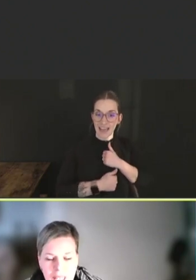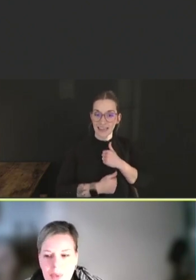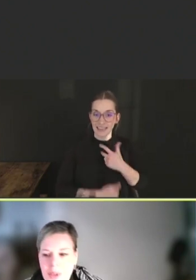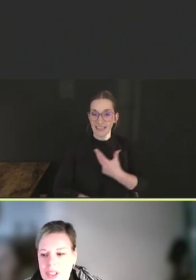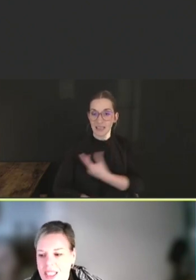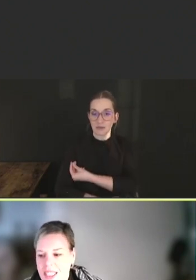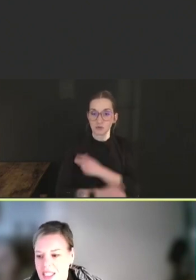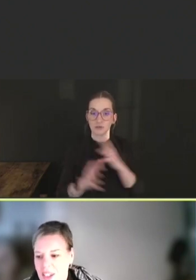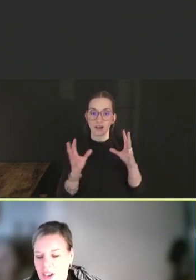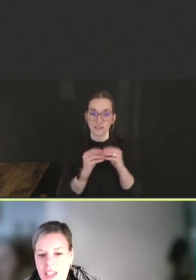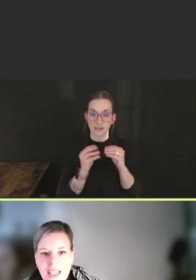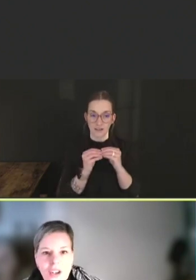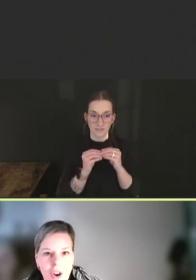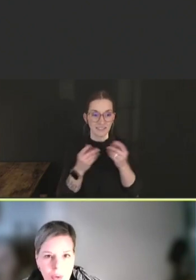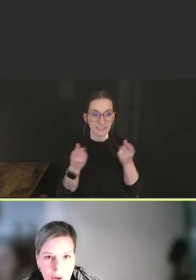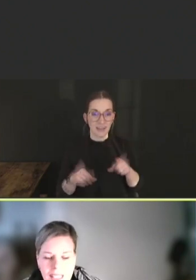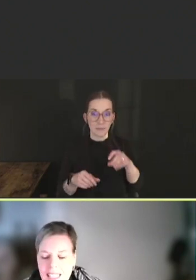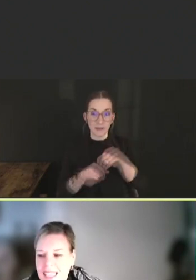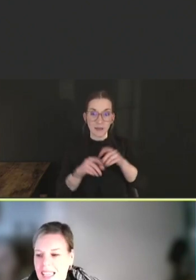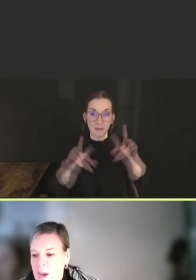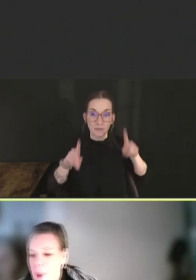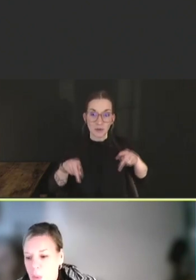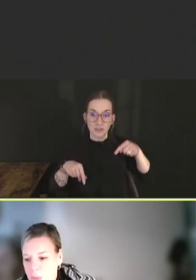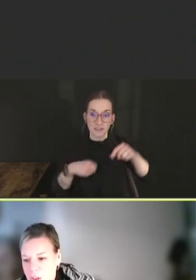in person this year in Ottawa. I'm hopeful.